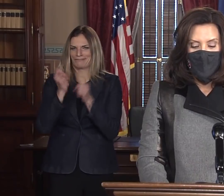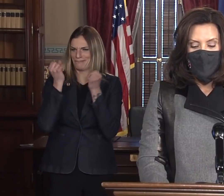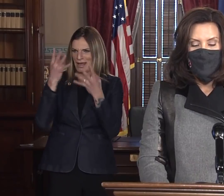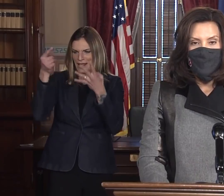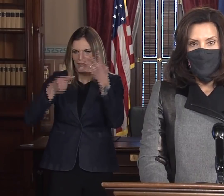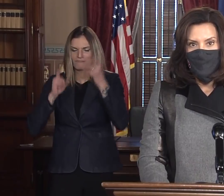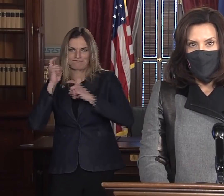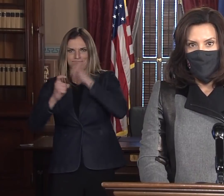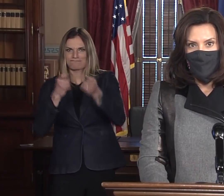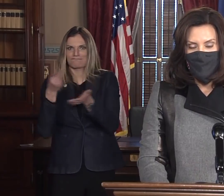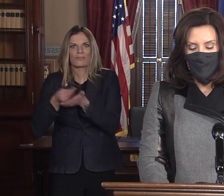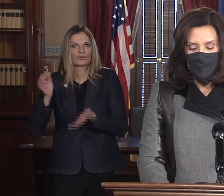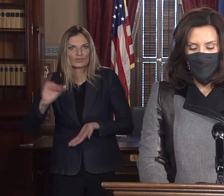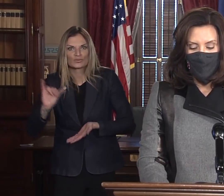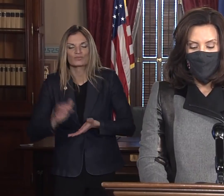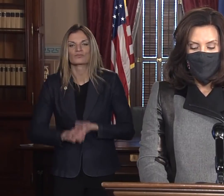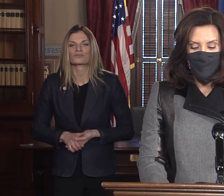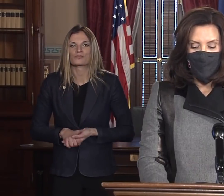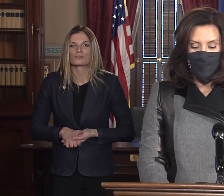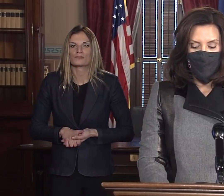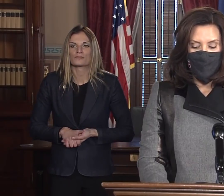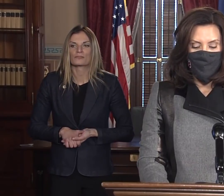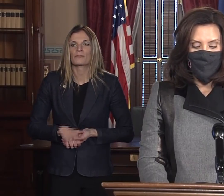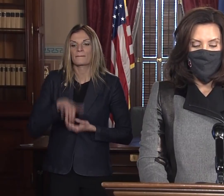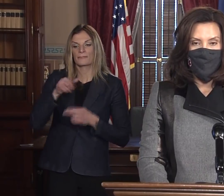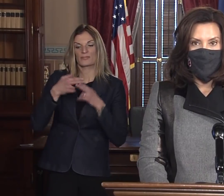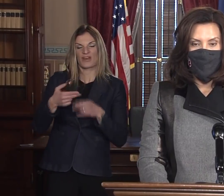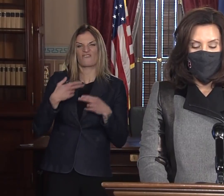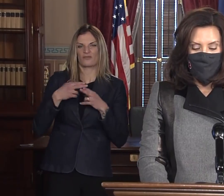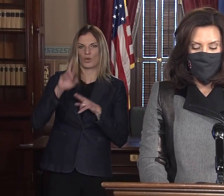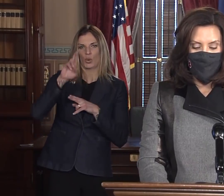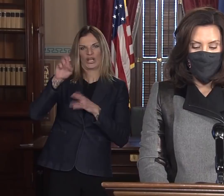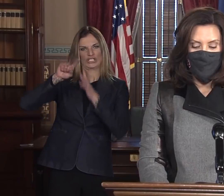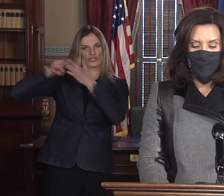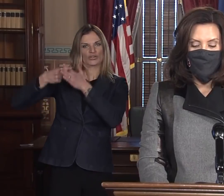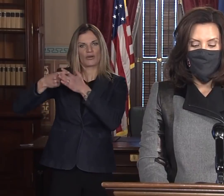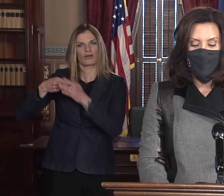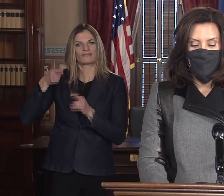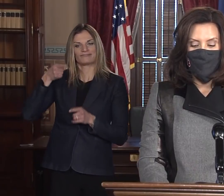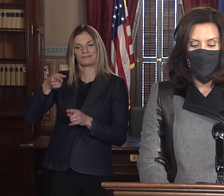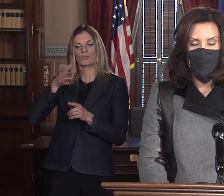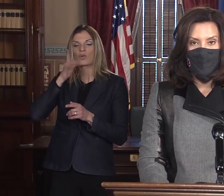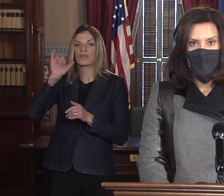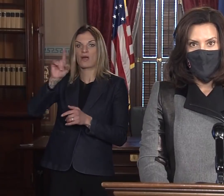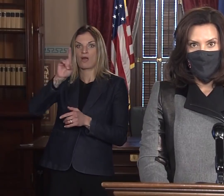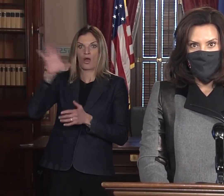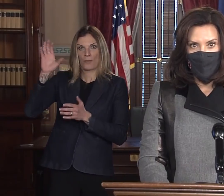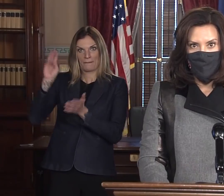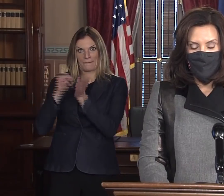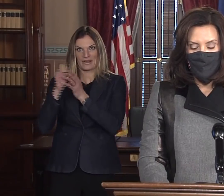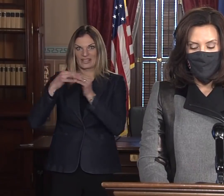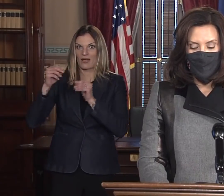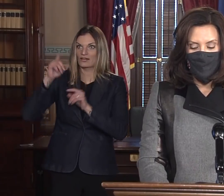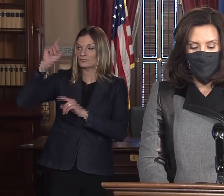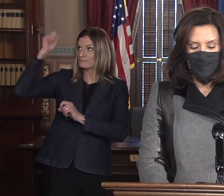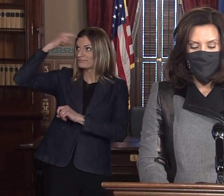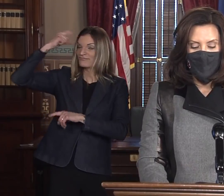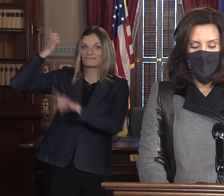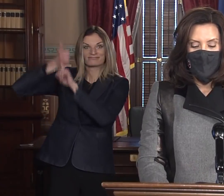MORE THAN 2700 SMALL BUSINESSES WERE AWARDED GRANTS THROUGH THIS PROGRAM. THE MICHIGAN SMALL BUSINESS RESTART GRANTS WHICH PROVIDED A